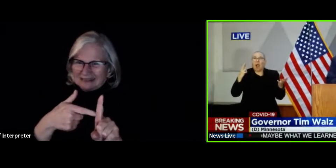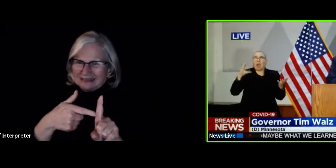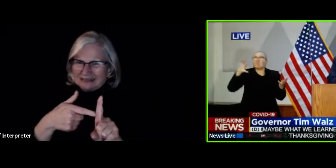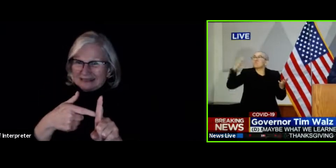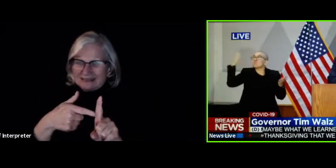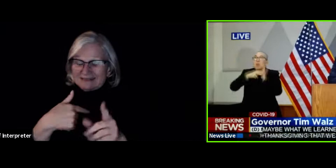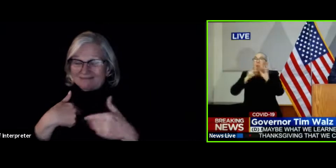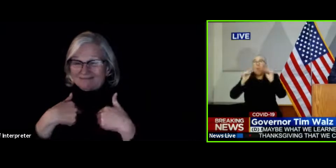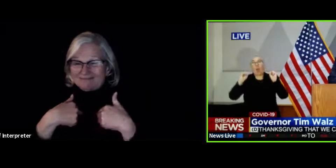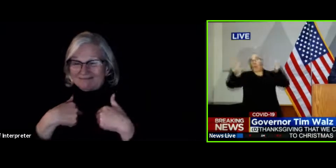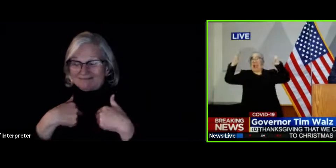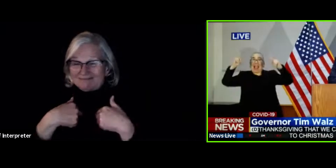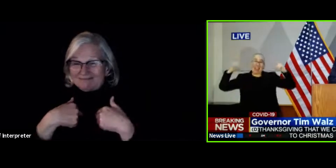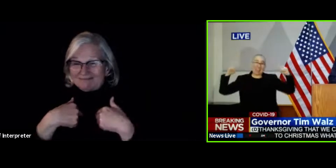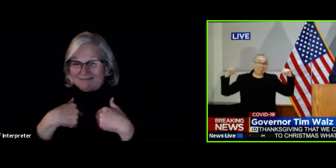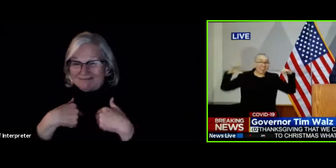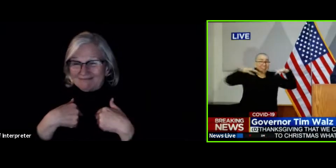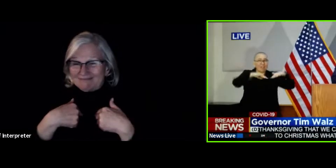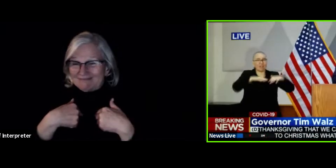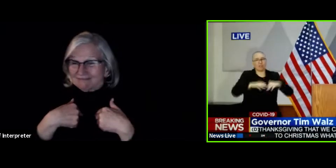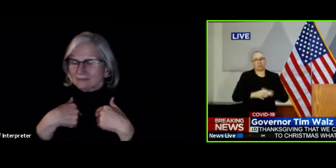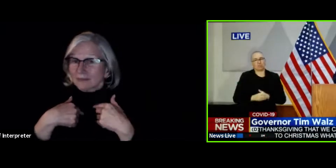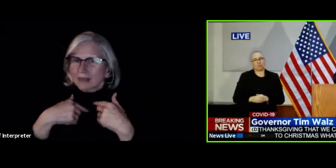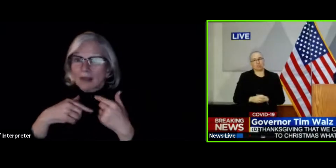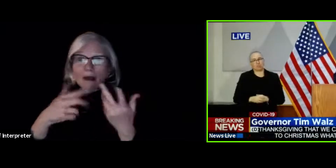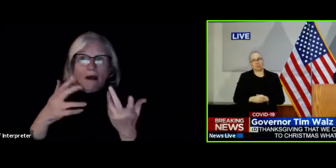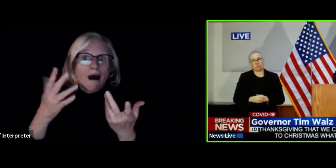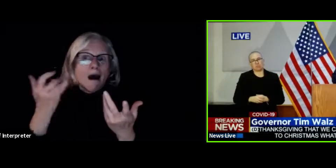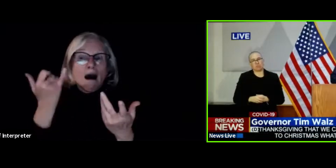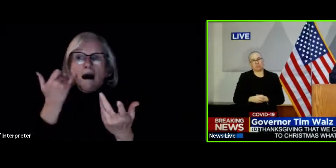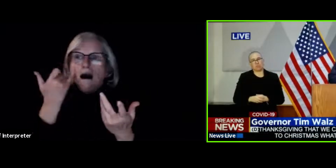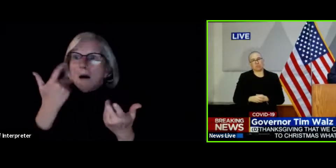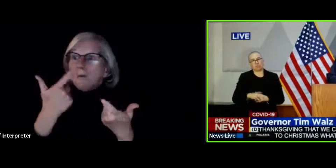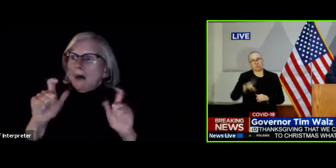VIRUS AND THE VIRUS SPREADS IN THE NEXT, YOU KNOW, LITTLE LESS